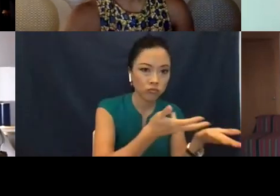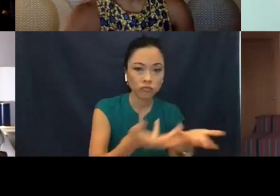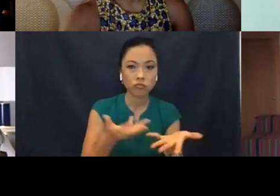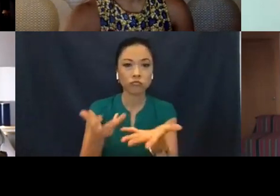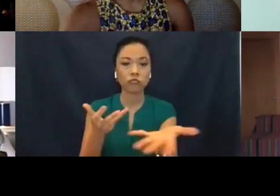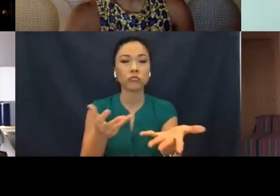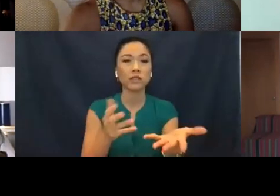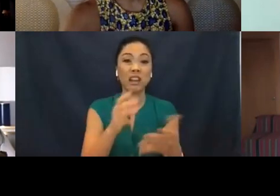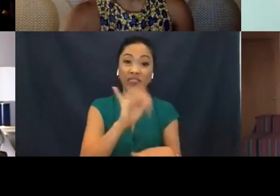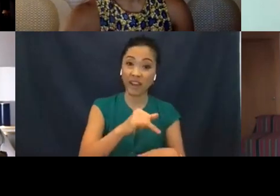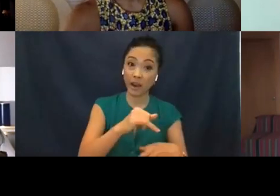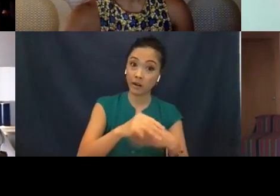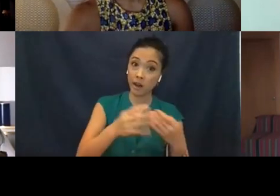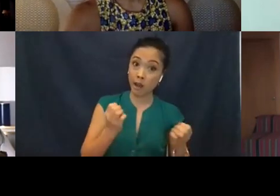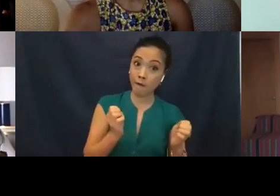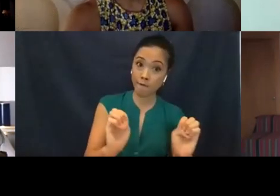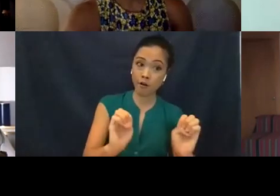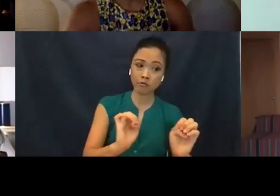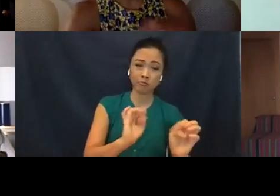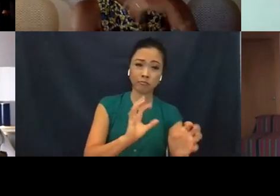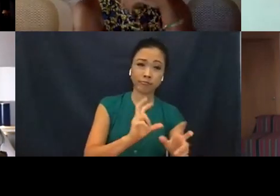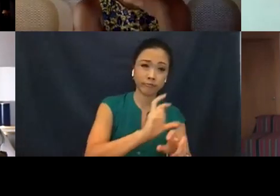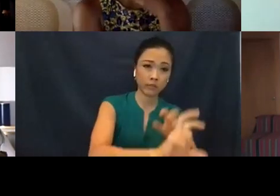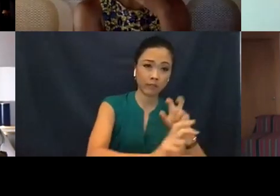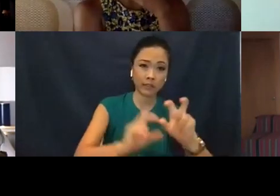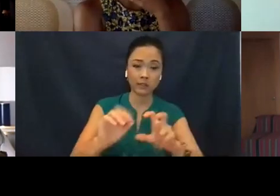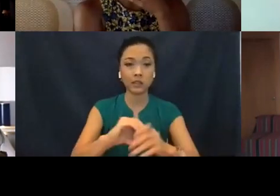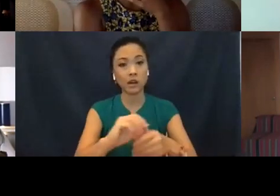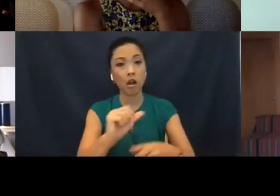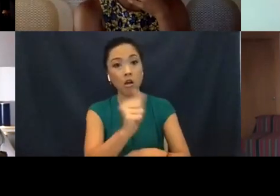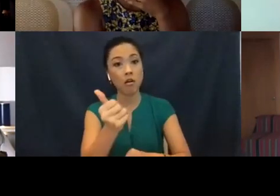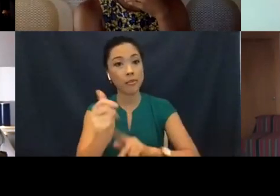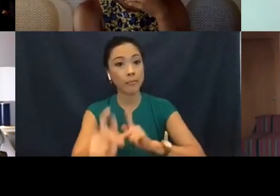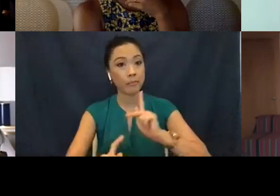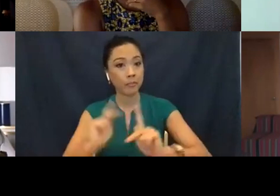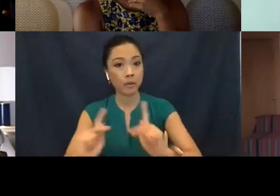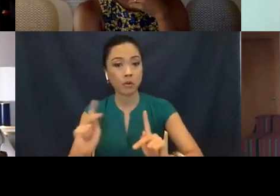kinds of things, to Anna's point, hearing value statements from me is annoying, because